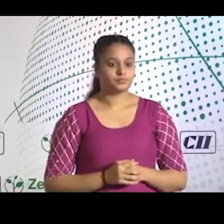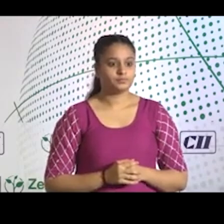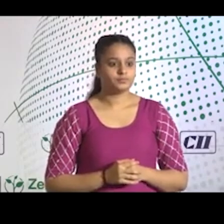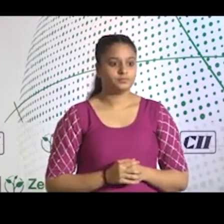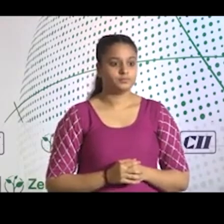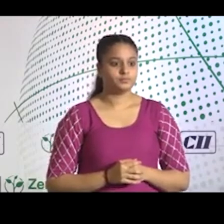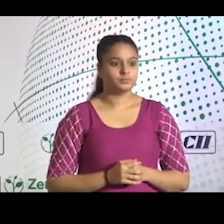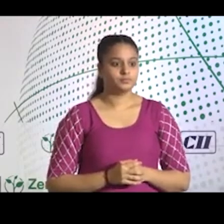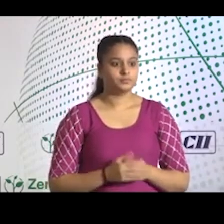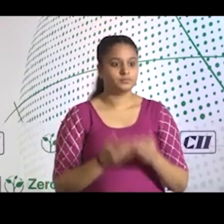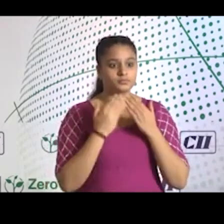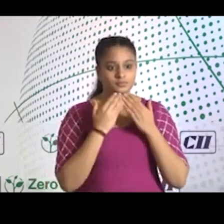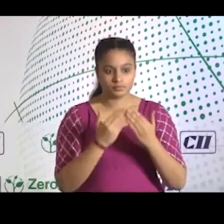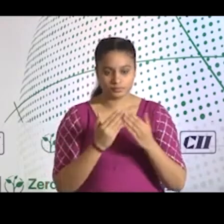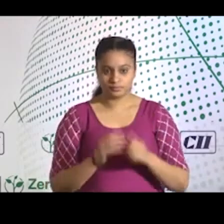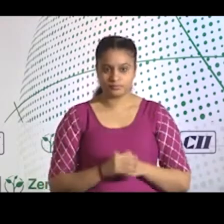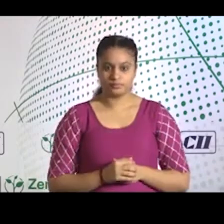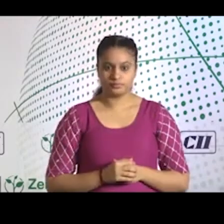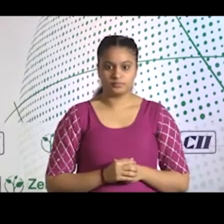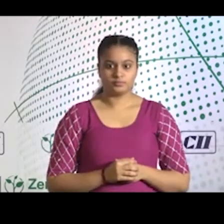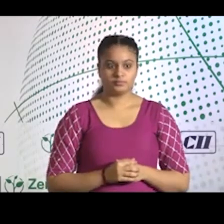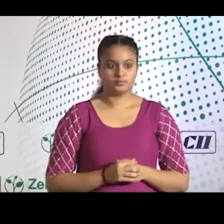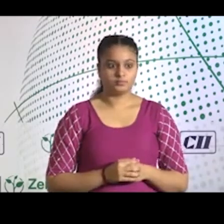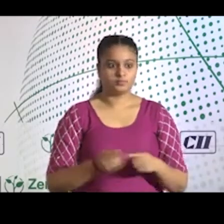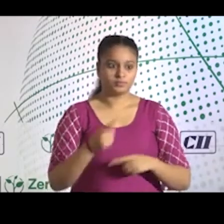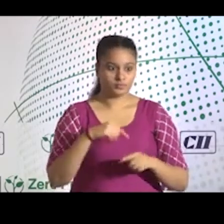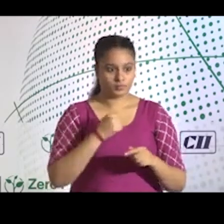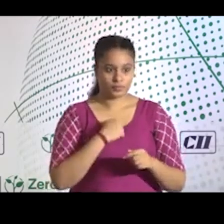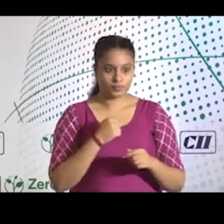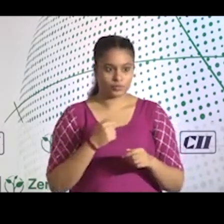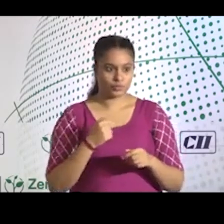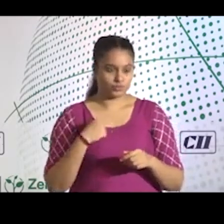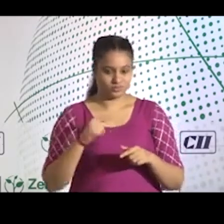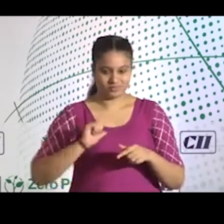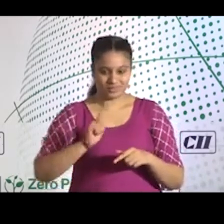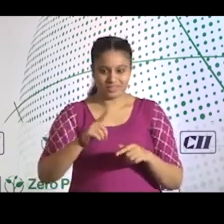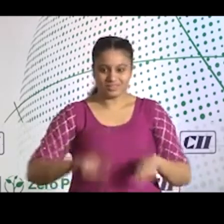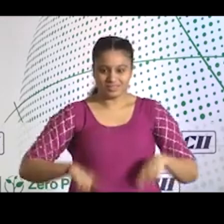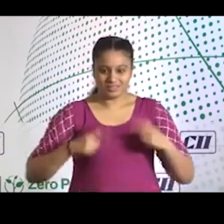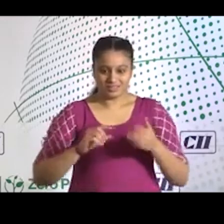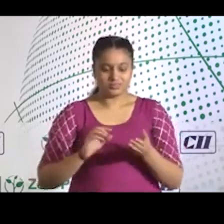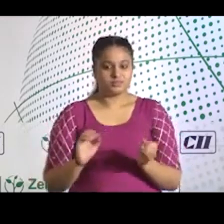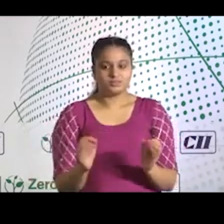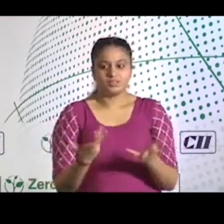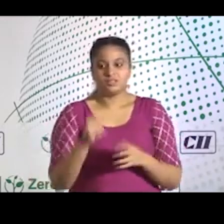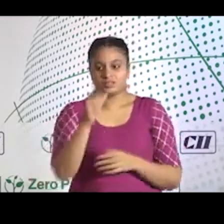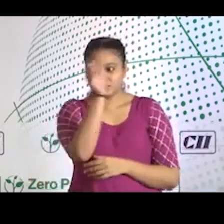Thanks for that. When we kind of started our journey in India about a decade ago,